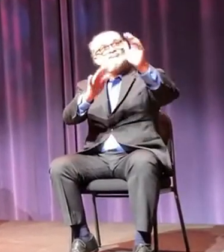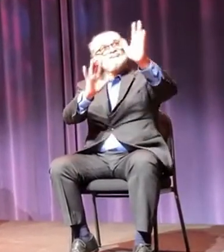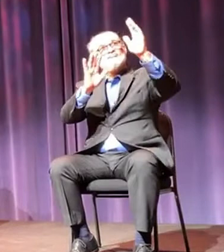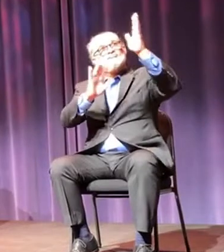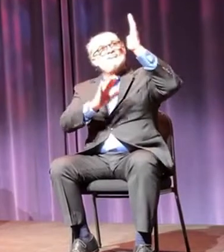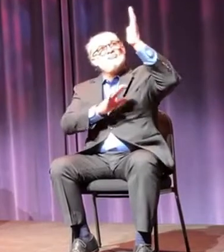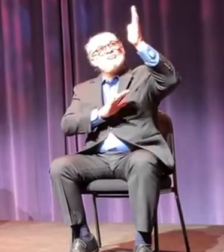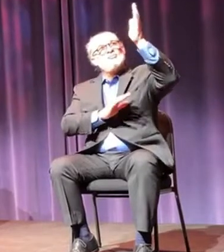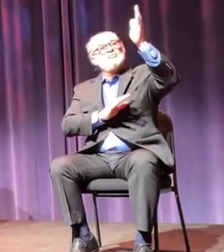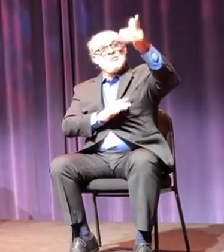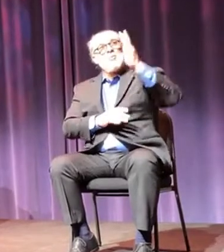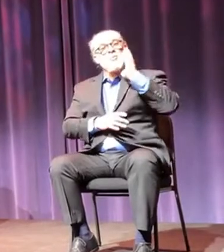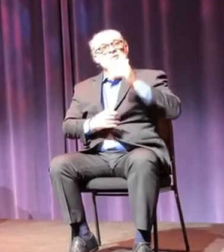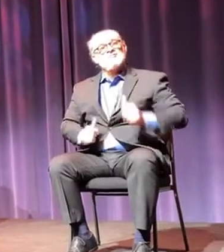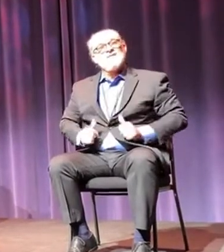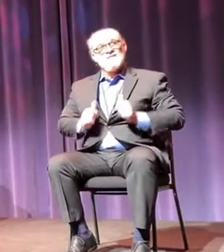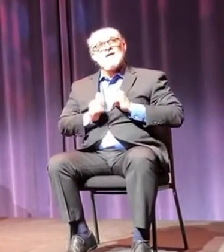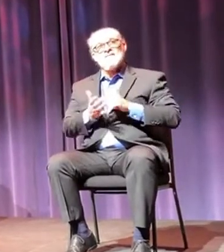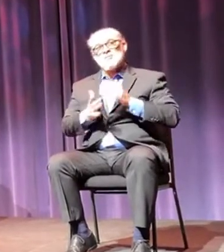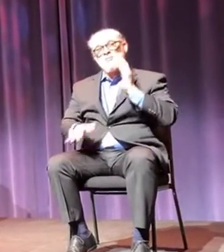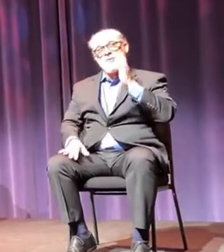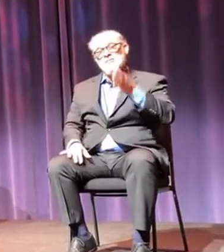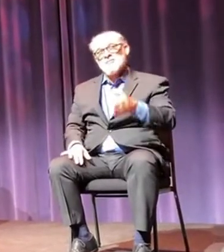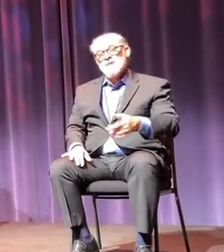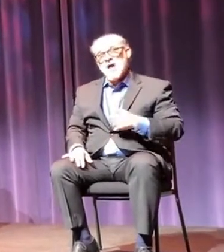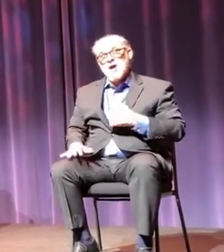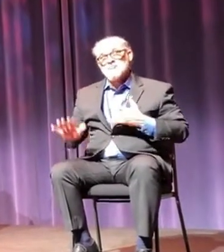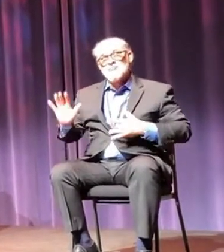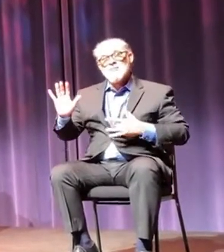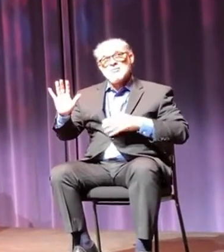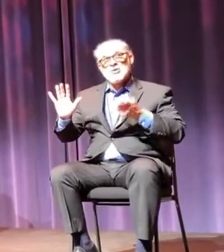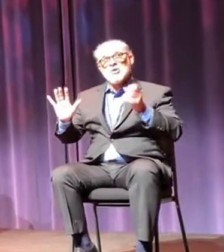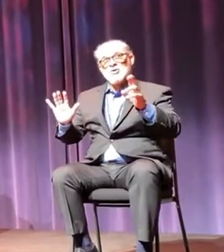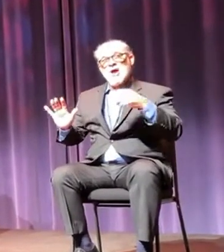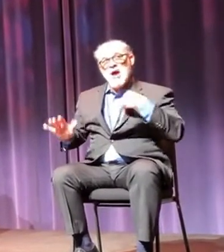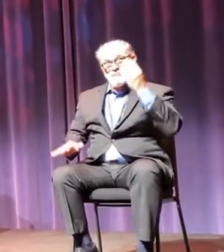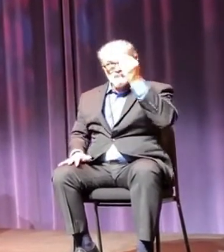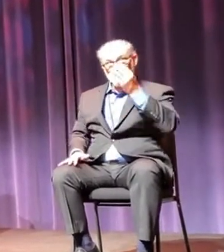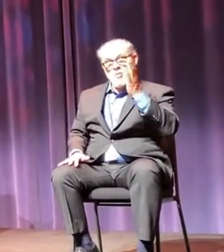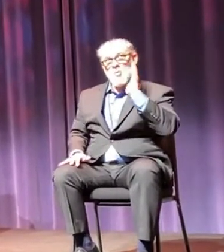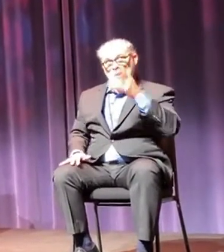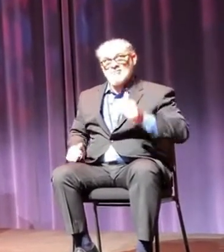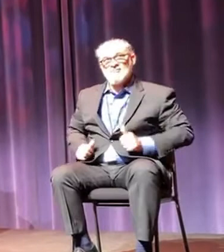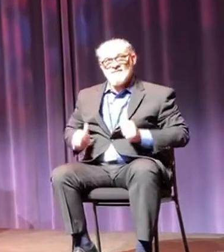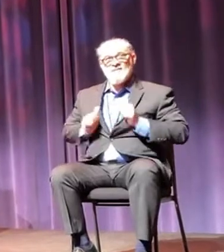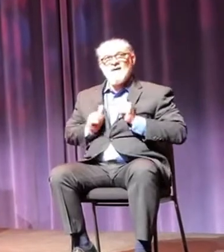She will survive this. I promise her she will survive this.